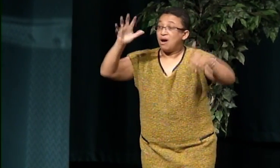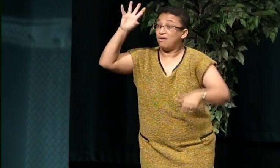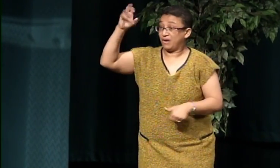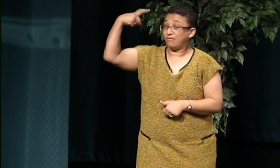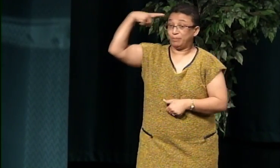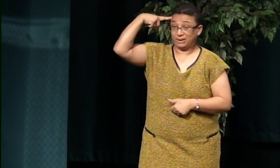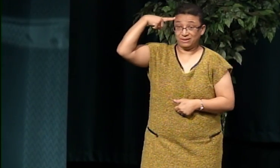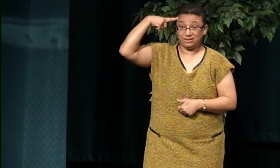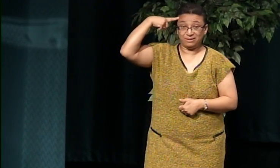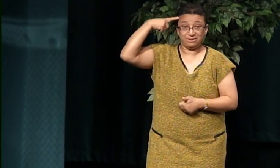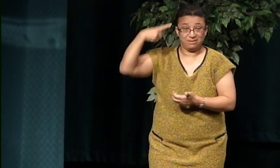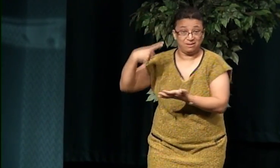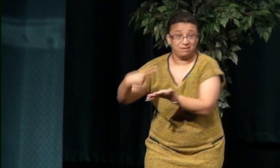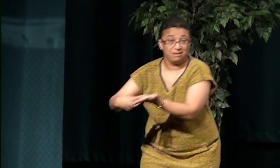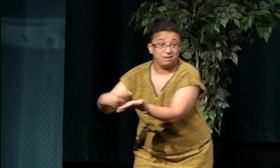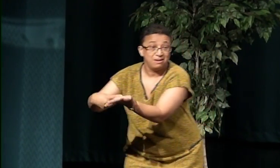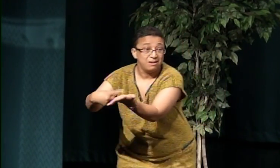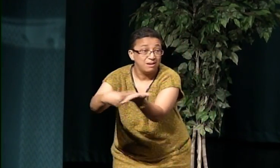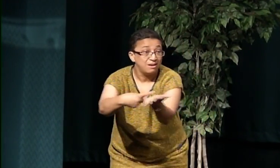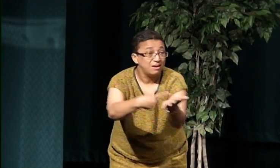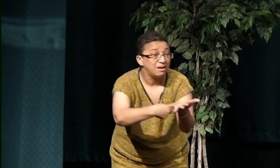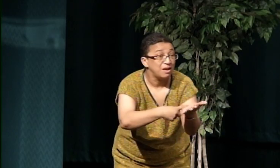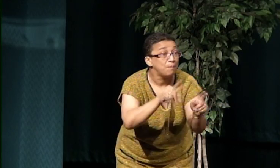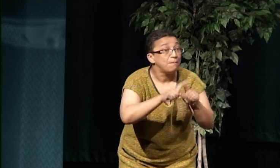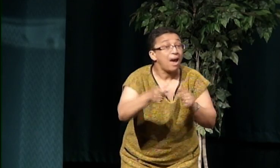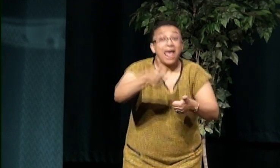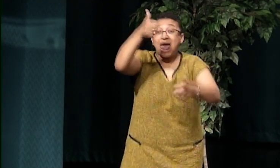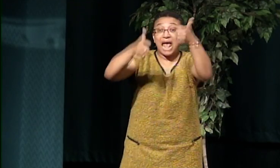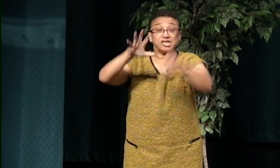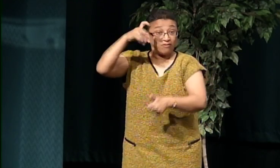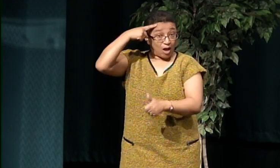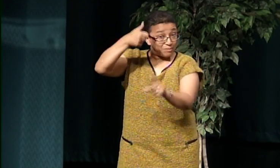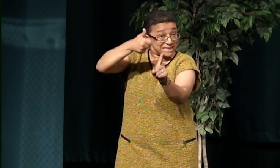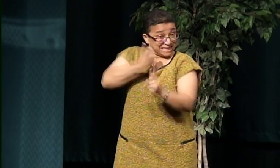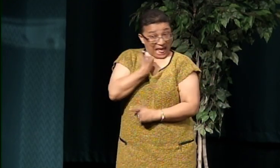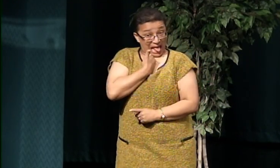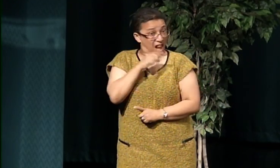Okay? So often these conversations start with the government.